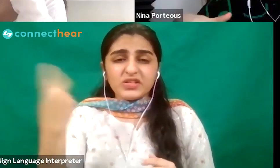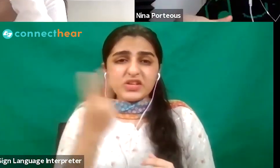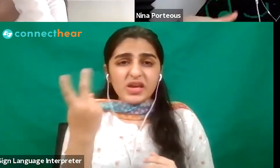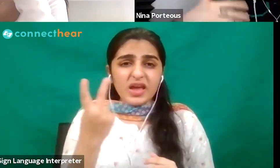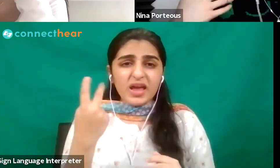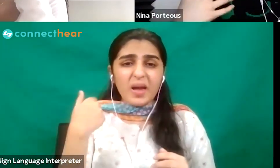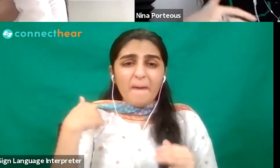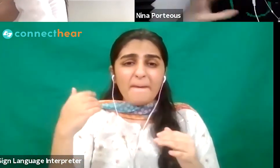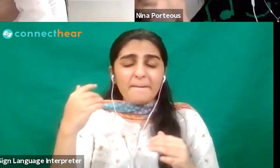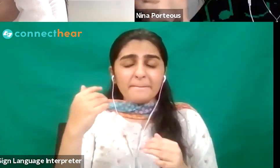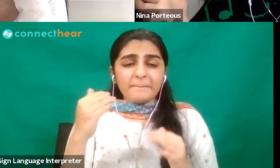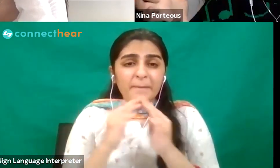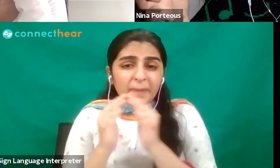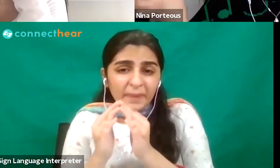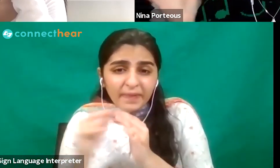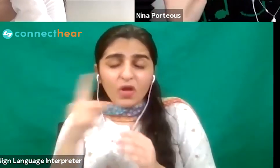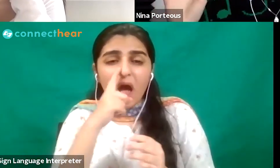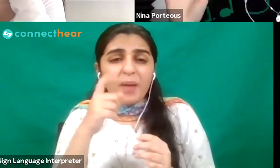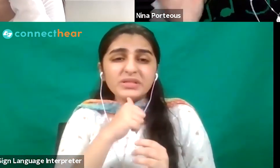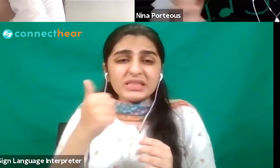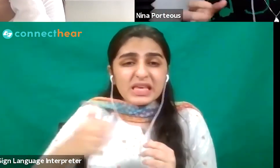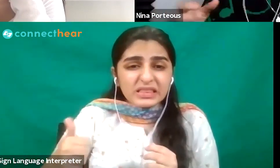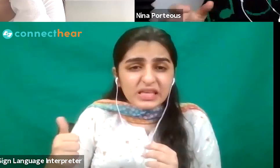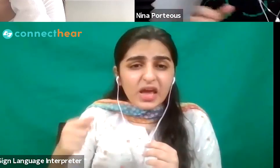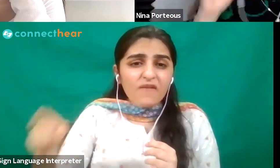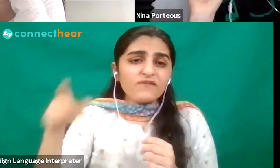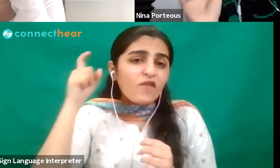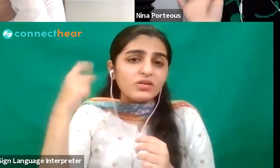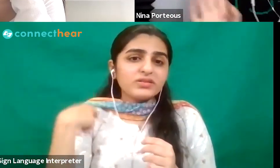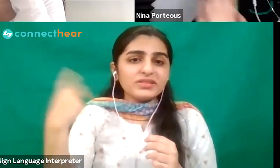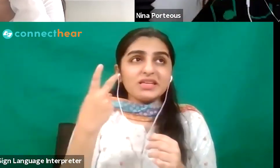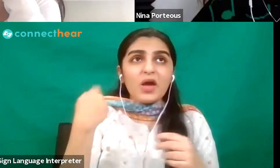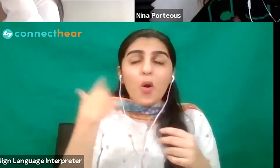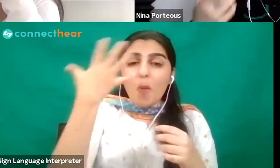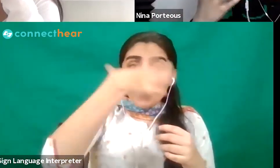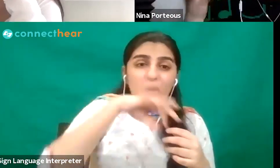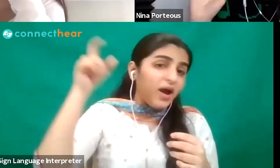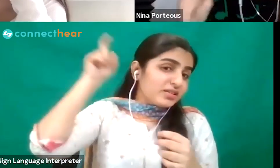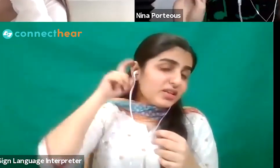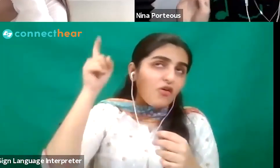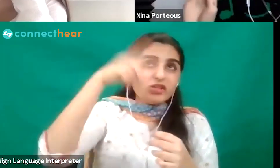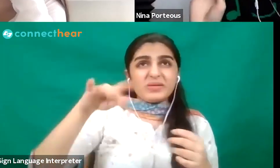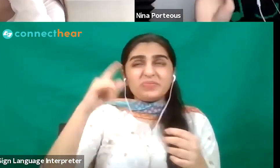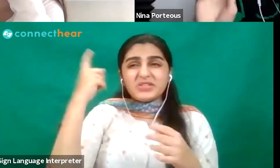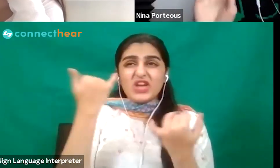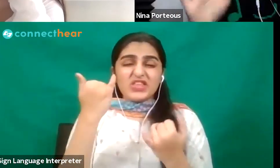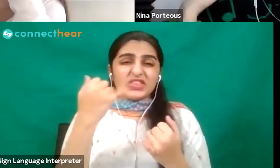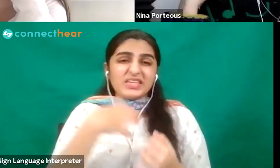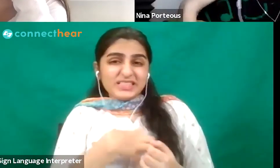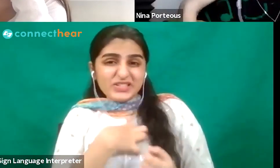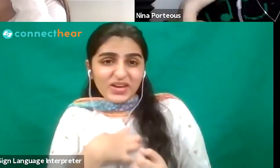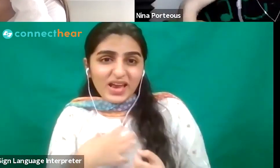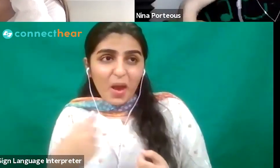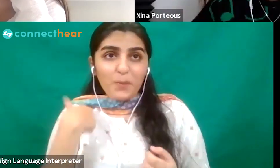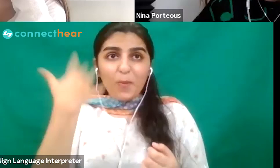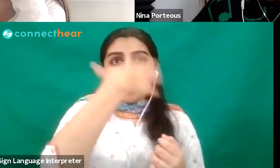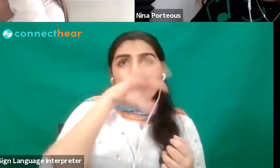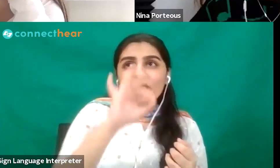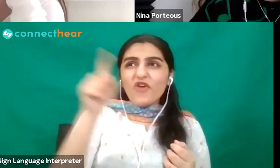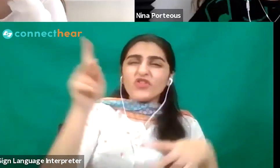And I think I got a bit just kind of determined to show people that like I wasn't just that that quiet gun corner so I can be creative, too.